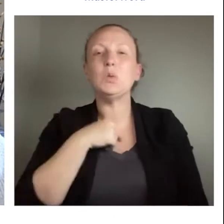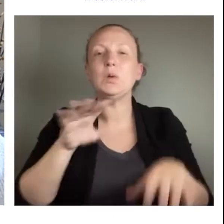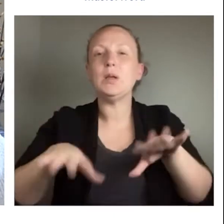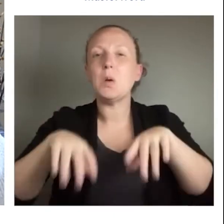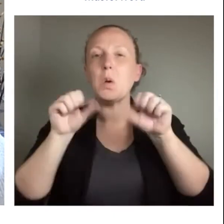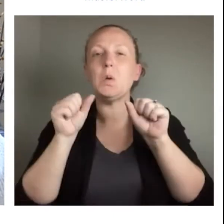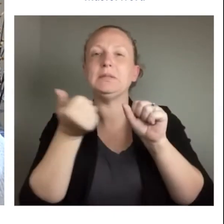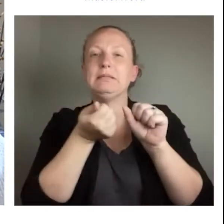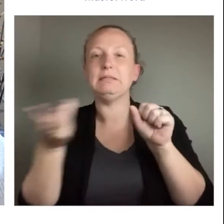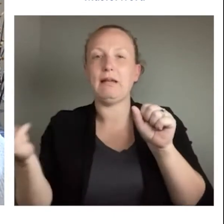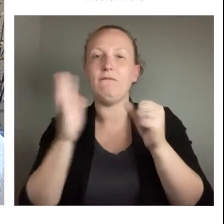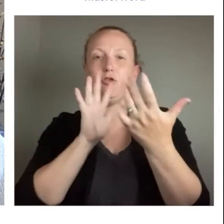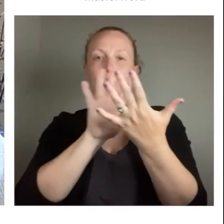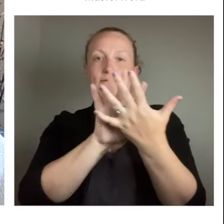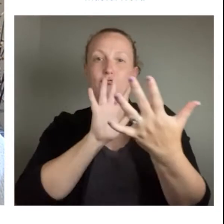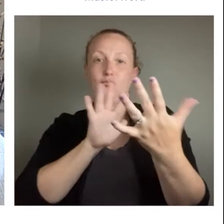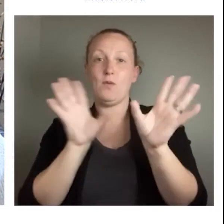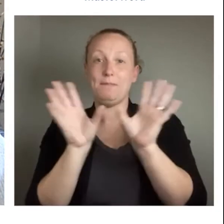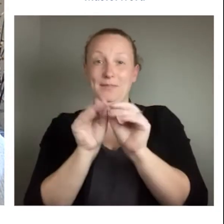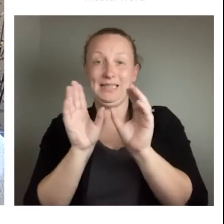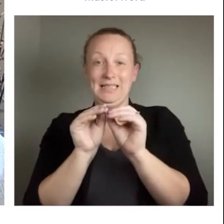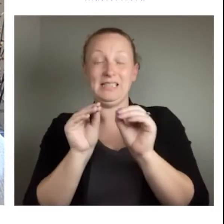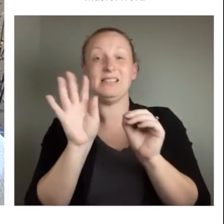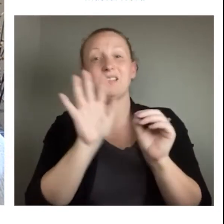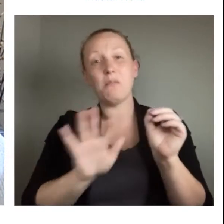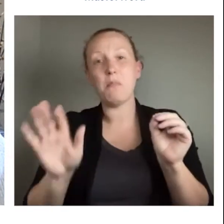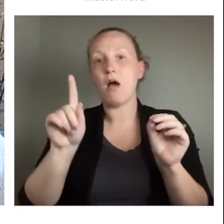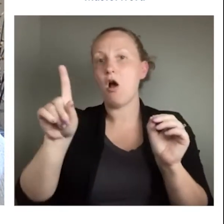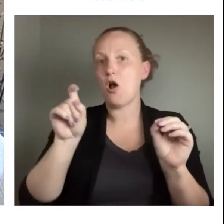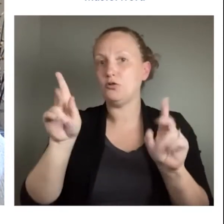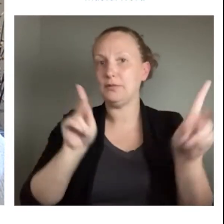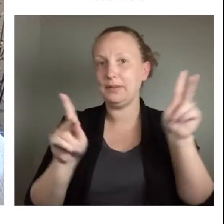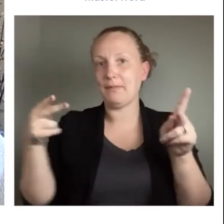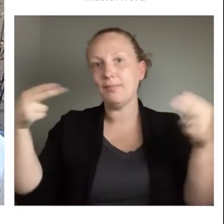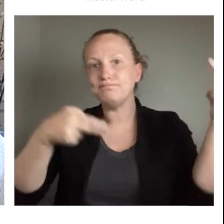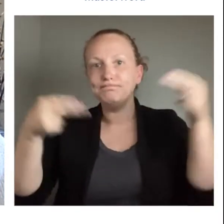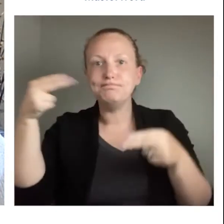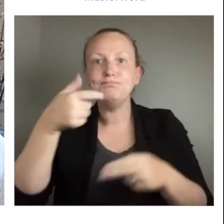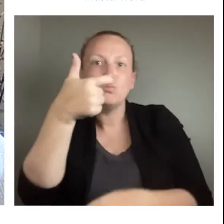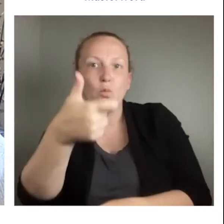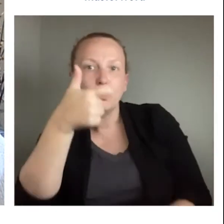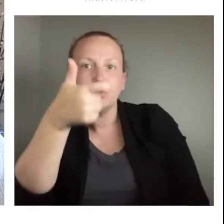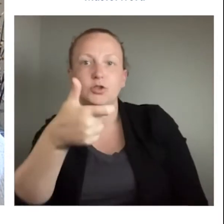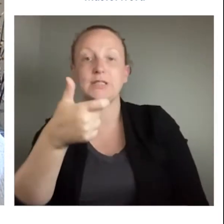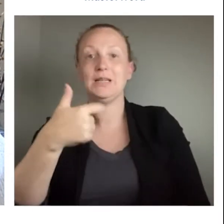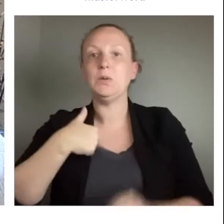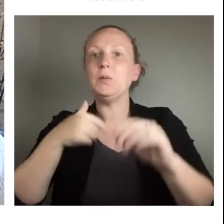with around 300 attendees each one of them sharing you know, what's next? You know, how can